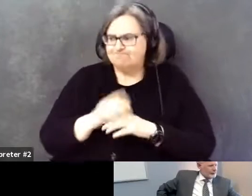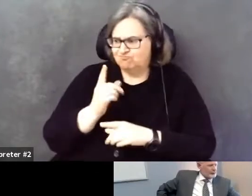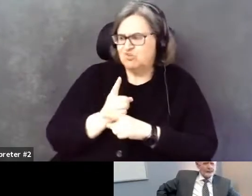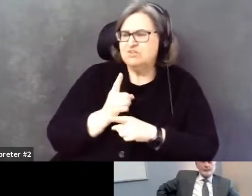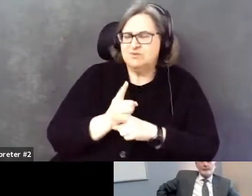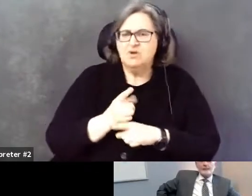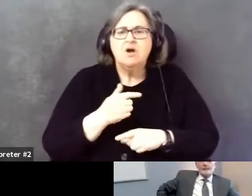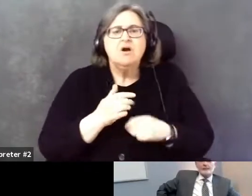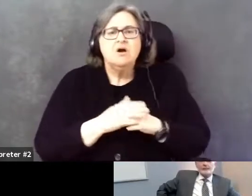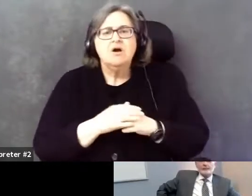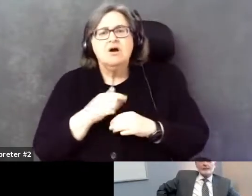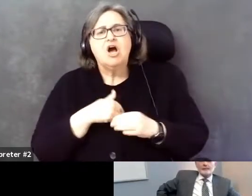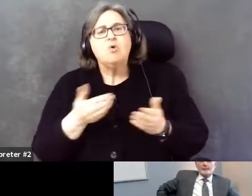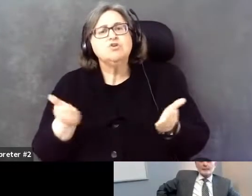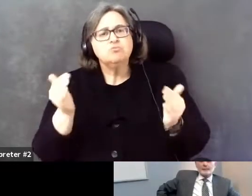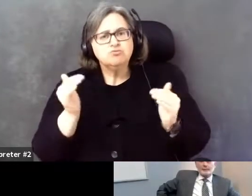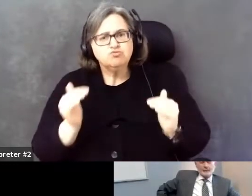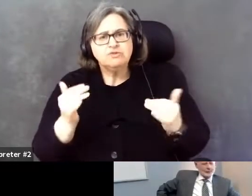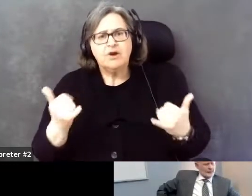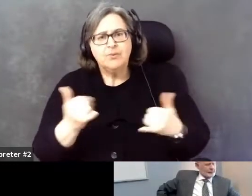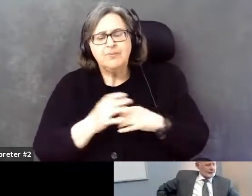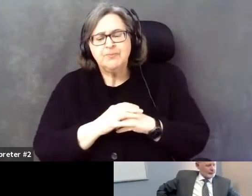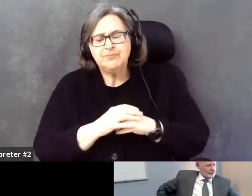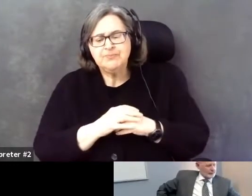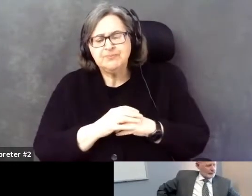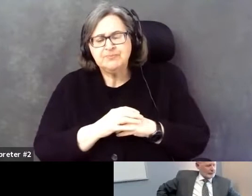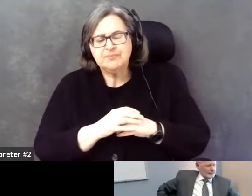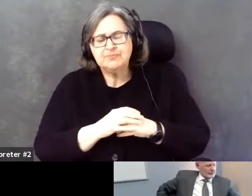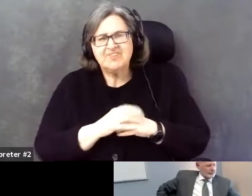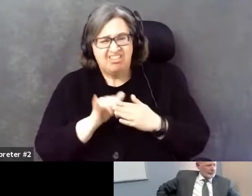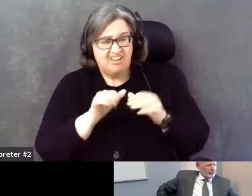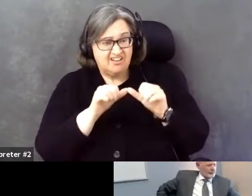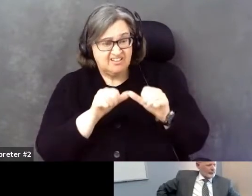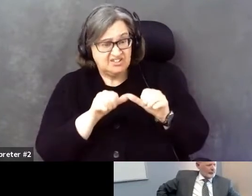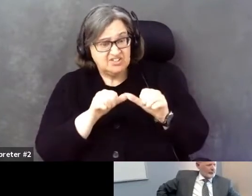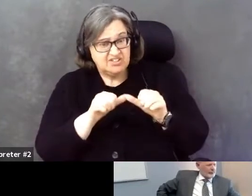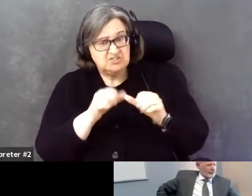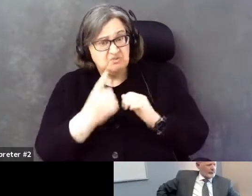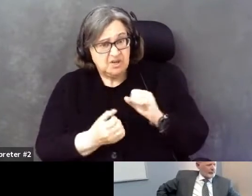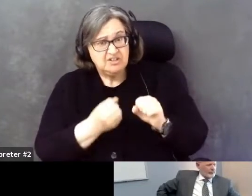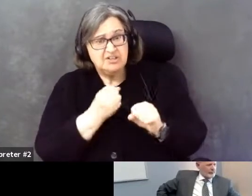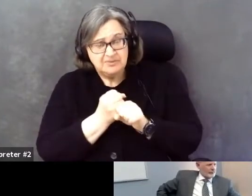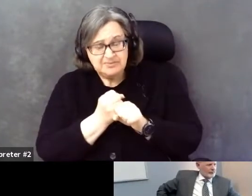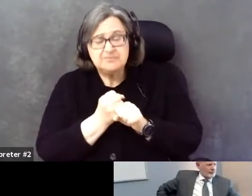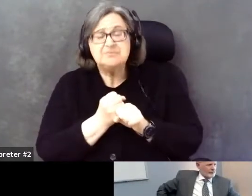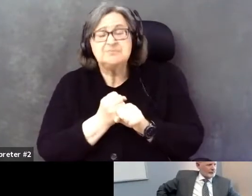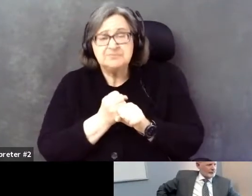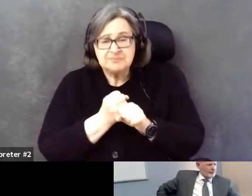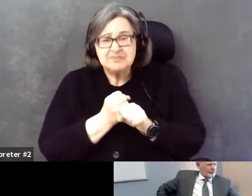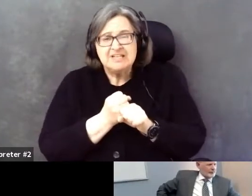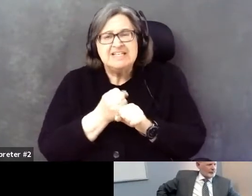like to move ahead just a little bit. This went on for perhaps about a year. And something